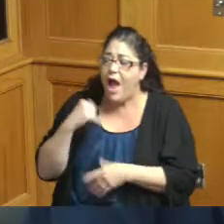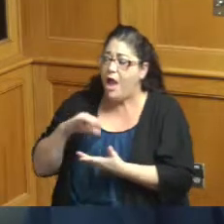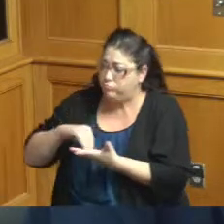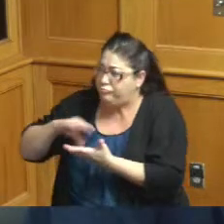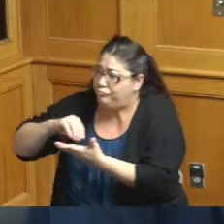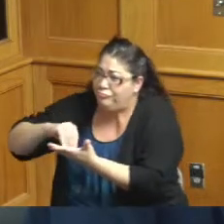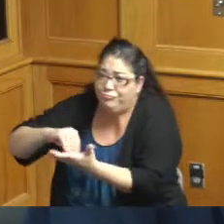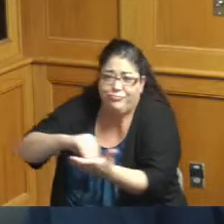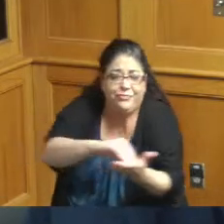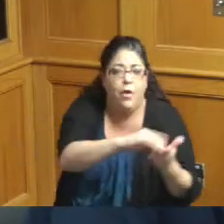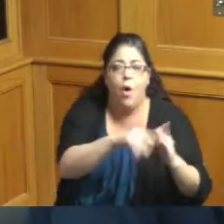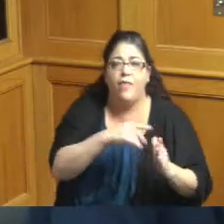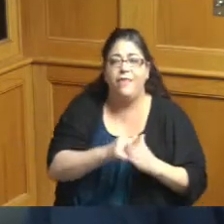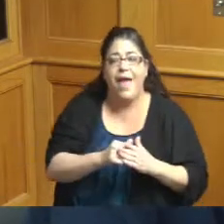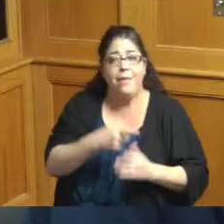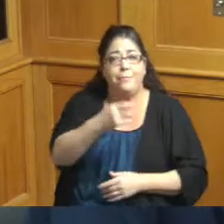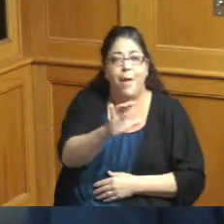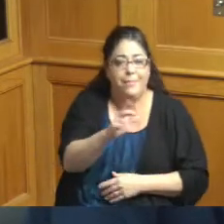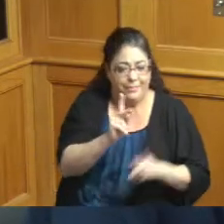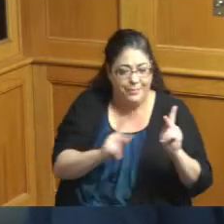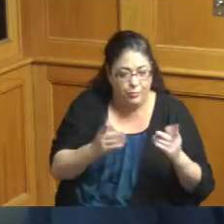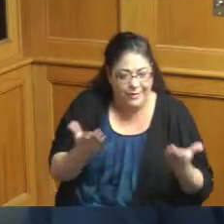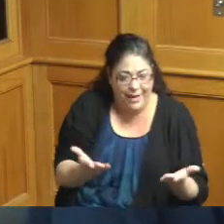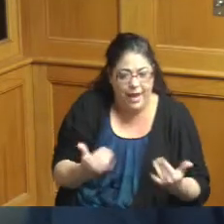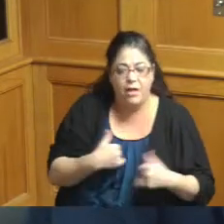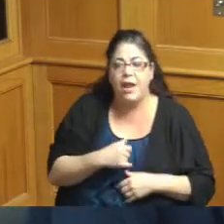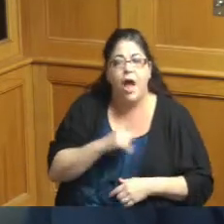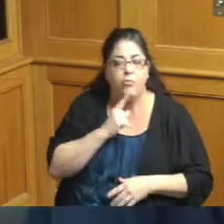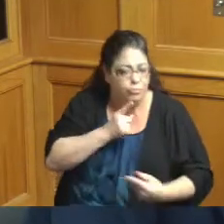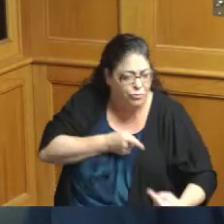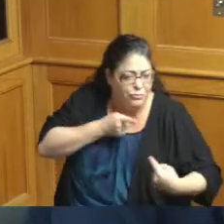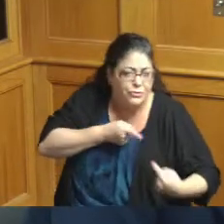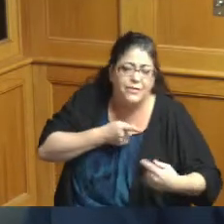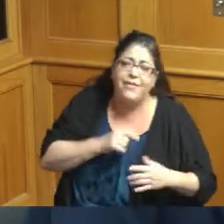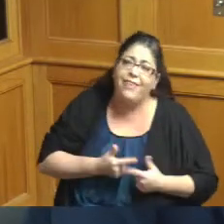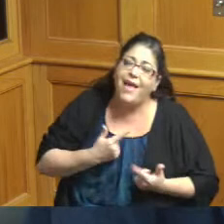going through one of the most difficult times in their lives as you know the cost of everything